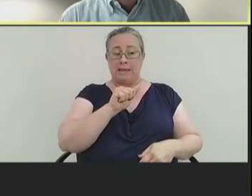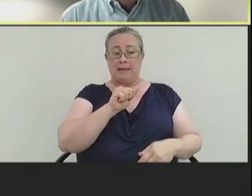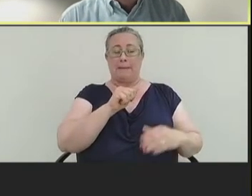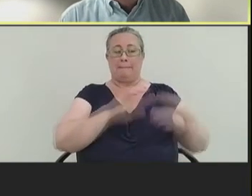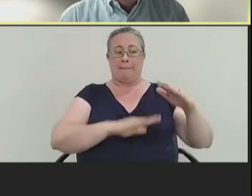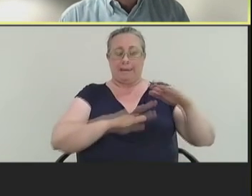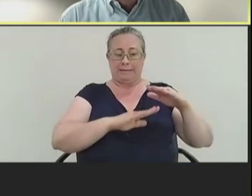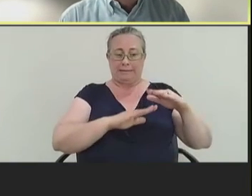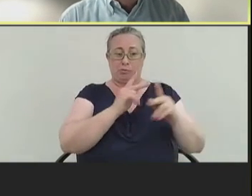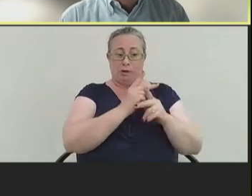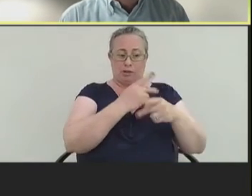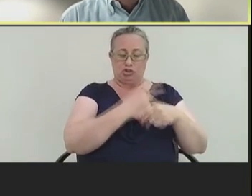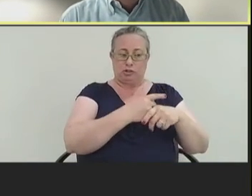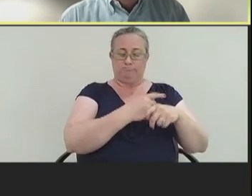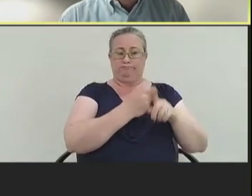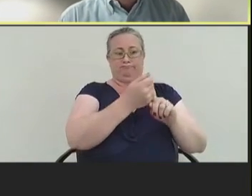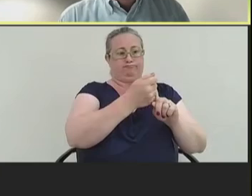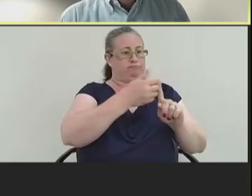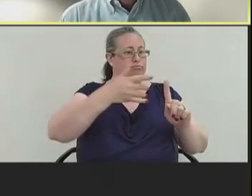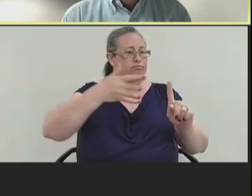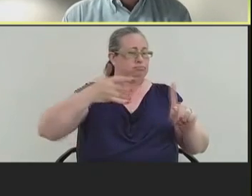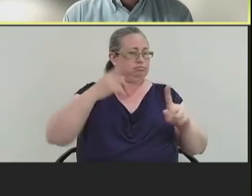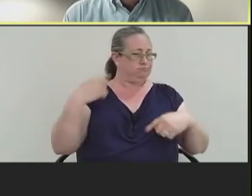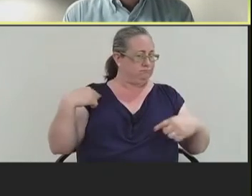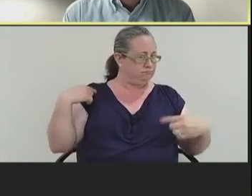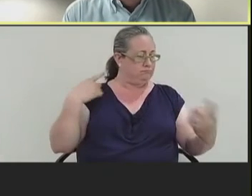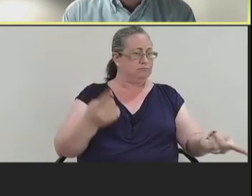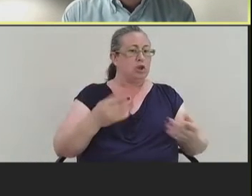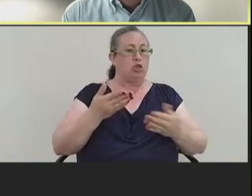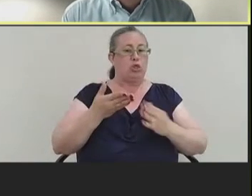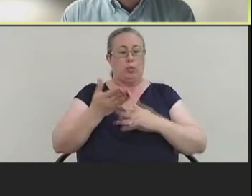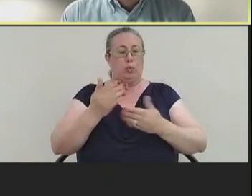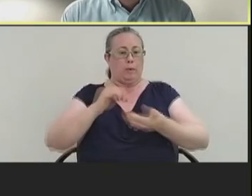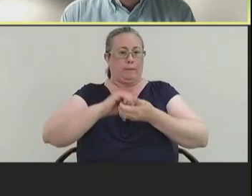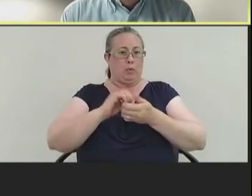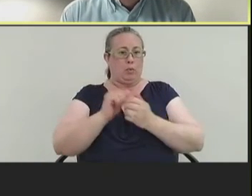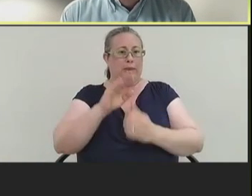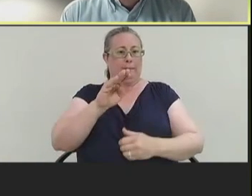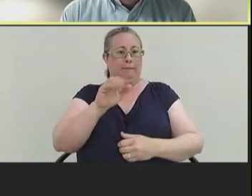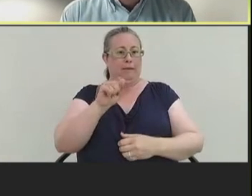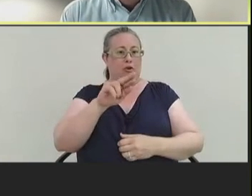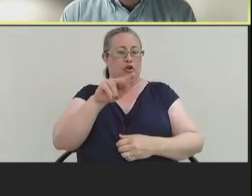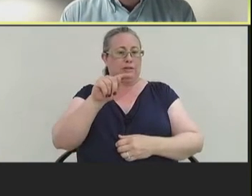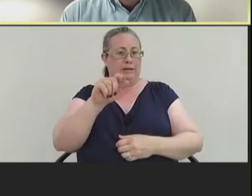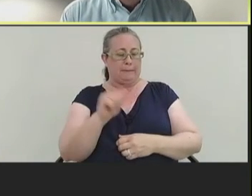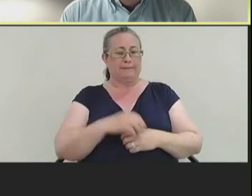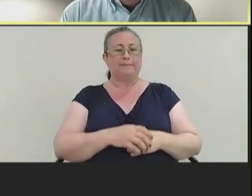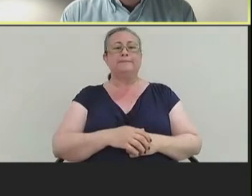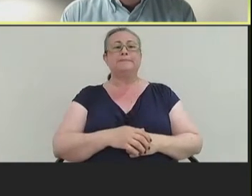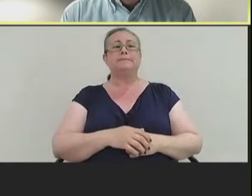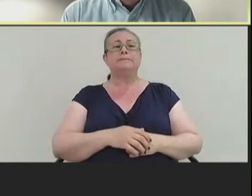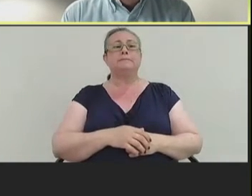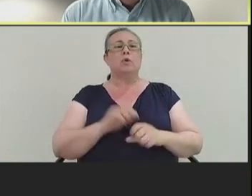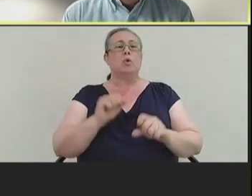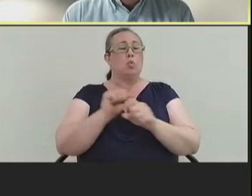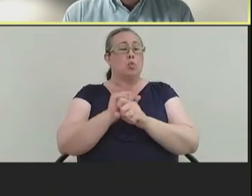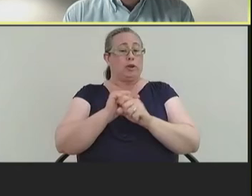substantially over time, via our partnership with BARDA. Working together, strategic investments in